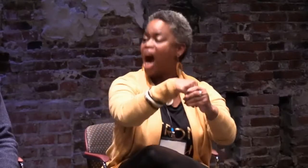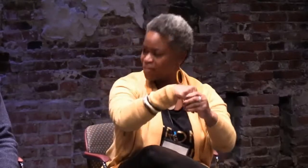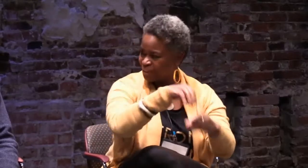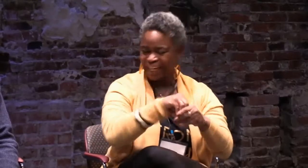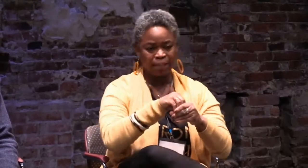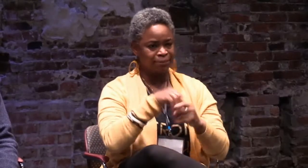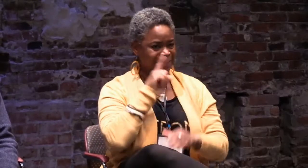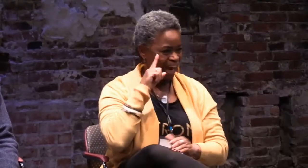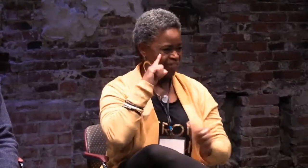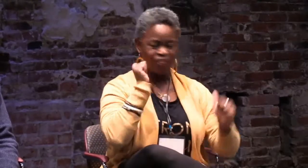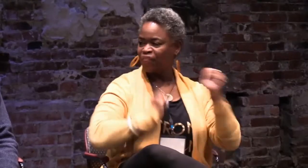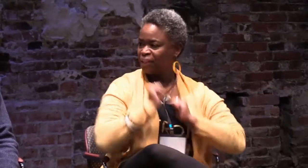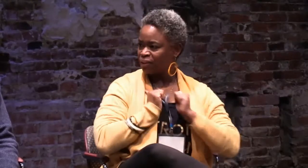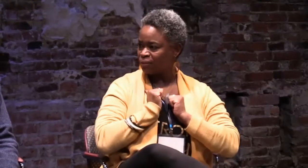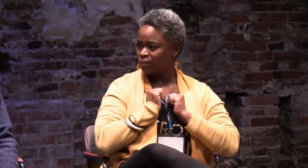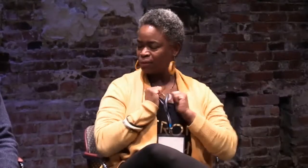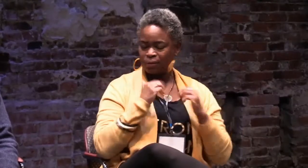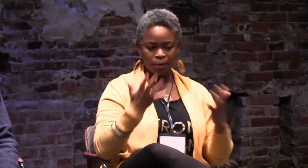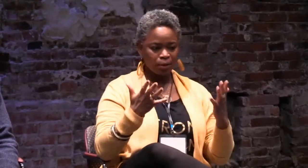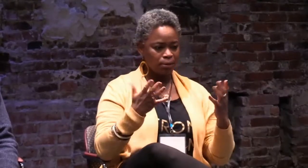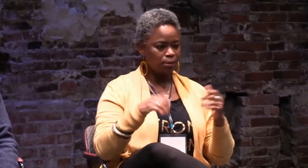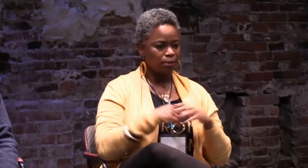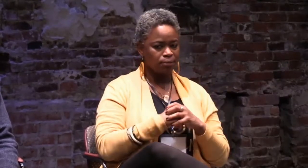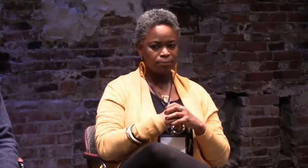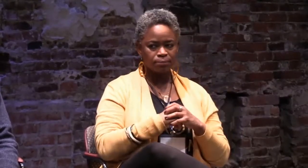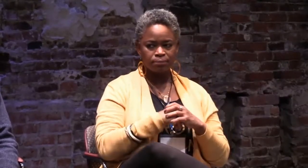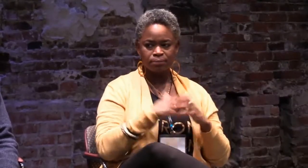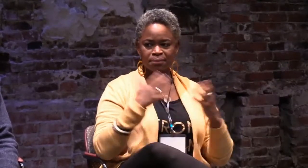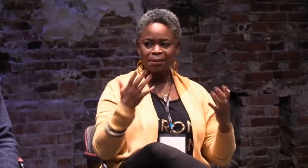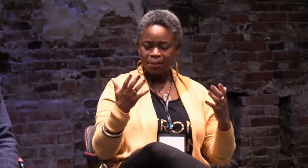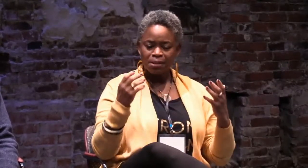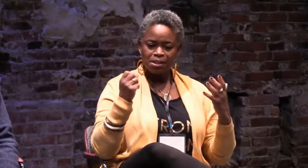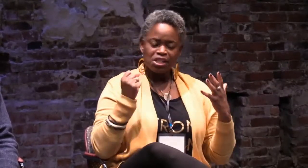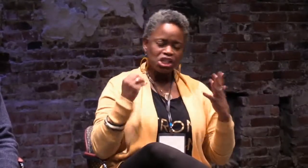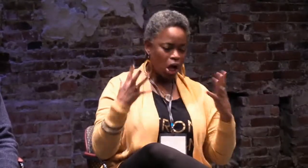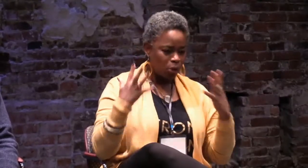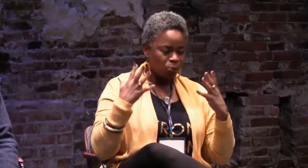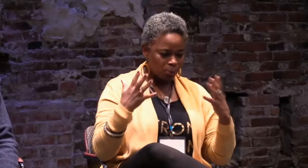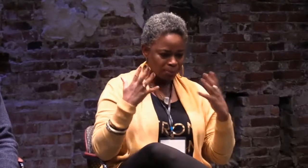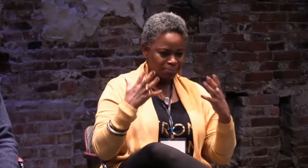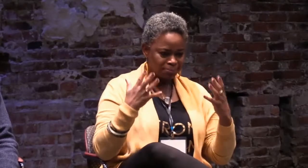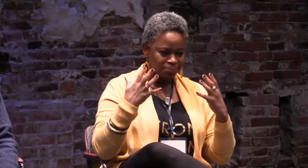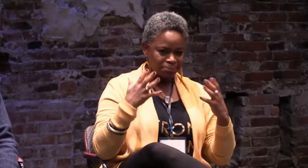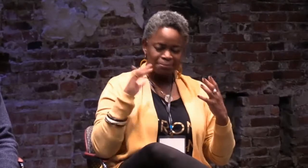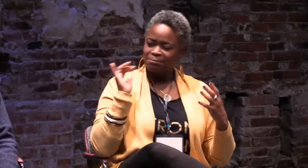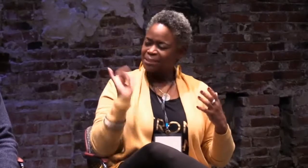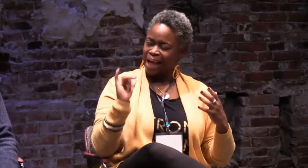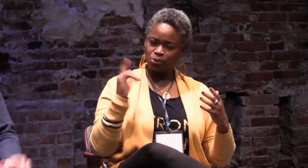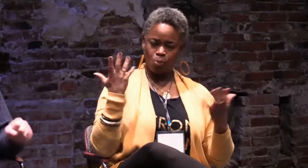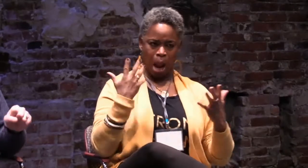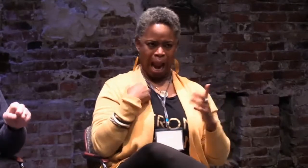So we need deaf people of color involved in the theater desperately.